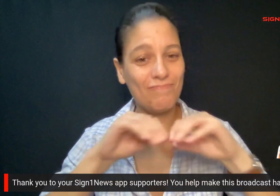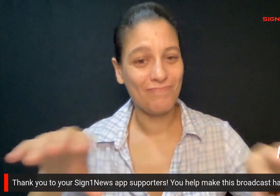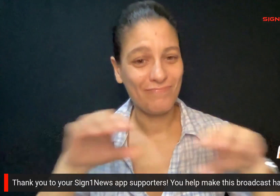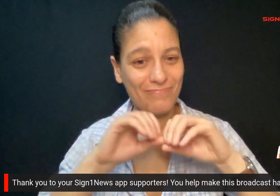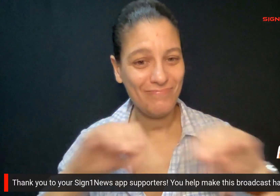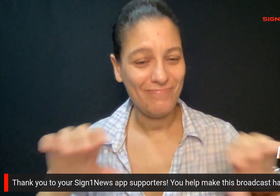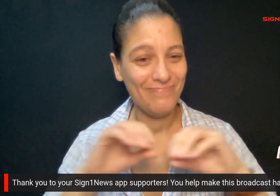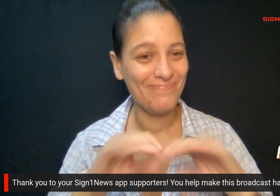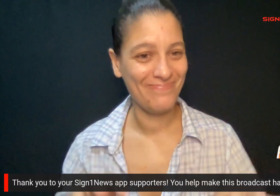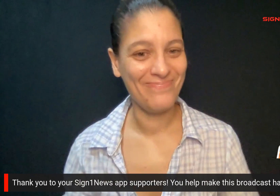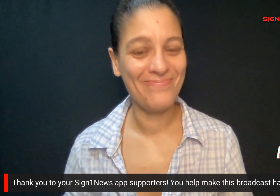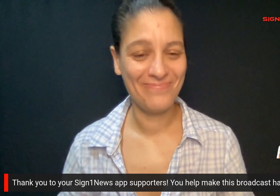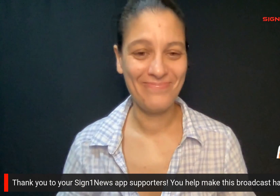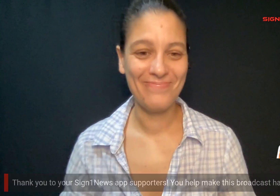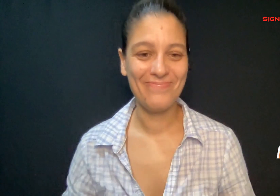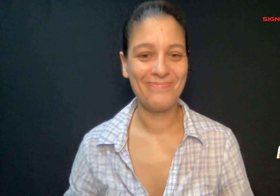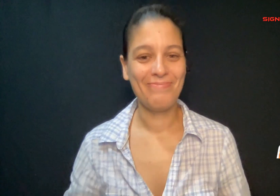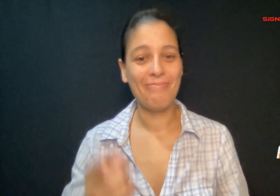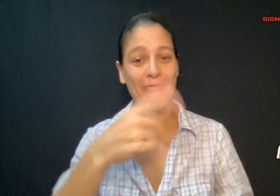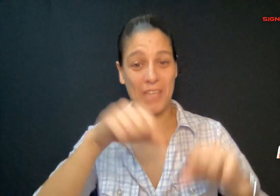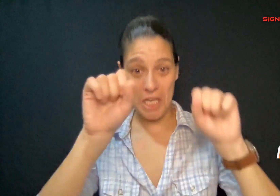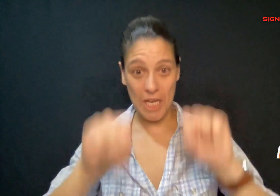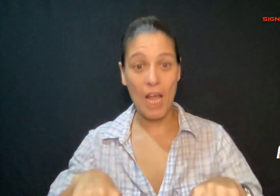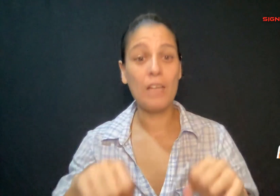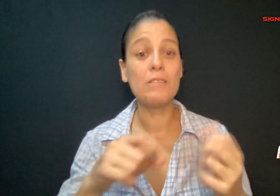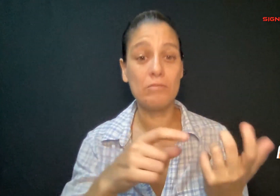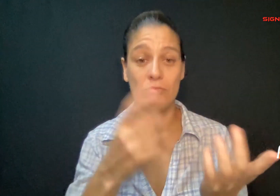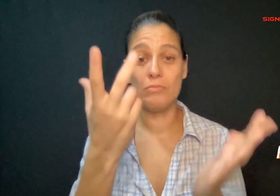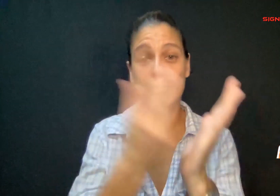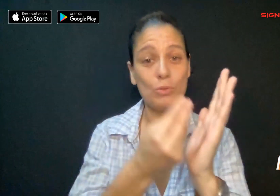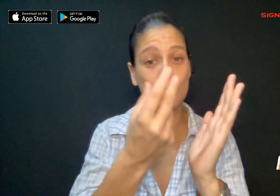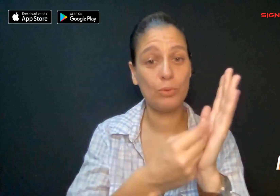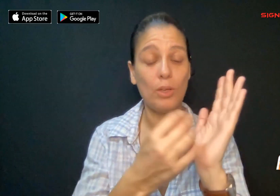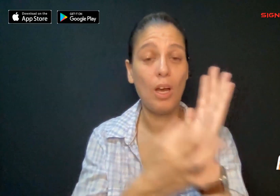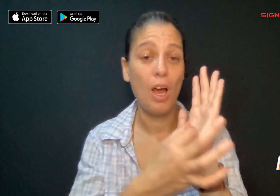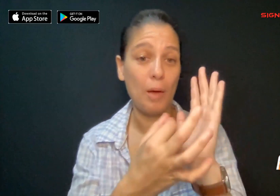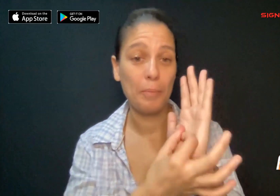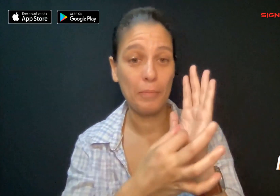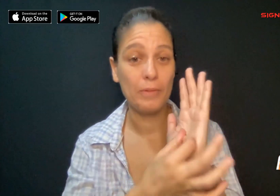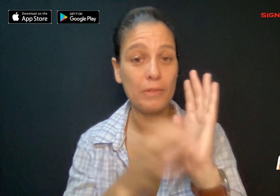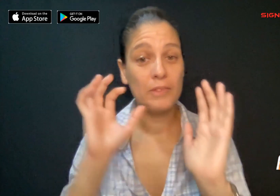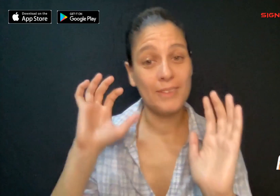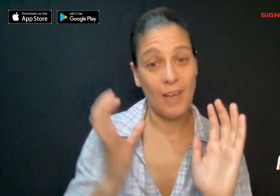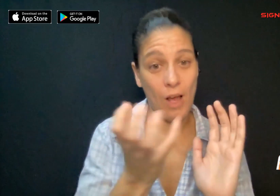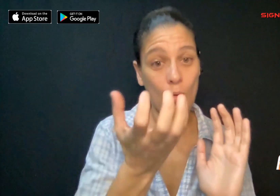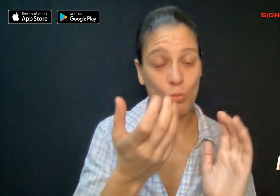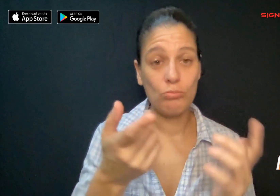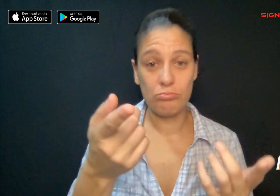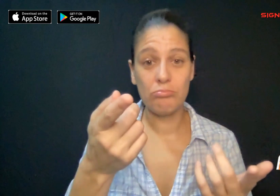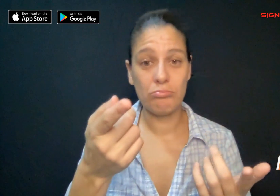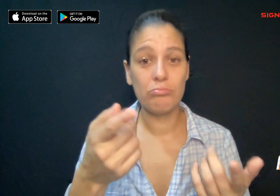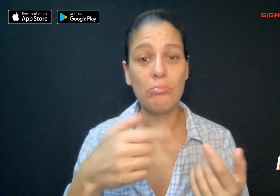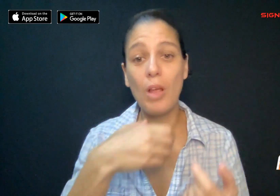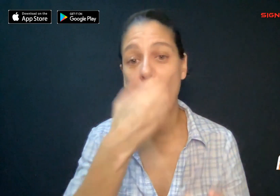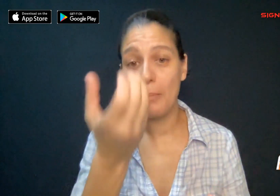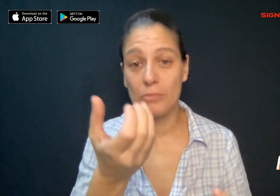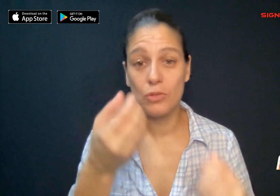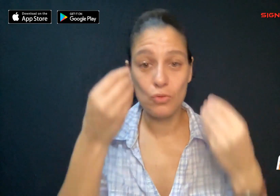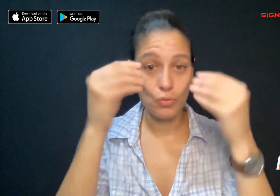this broadcast happen you can download the Sign1News app by heading to the app store